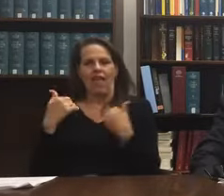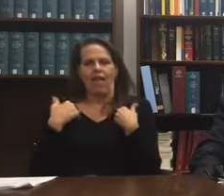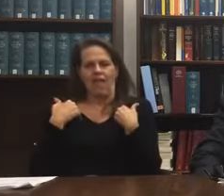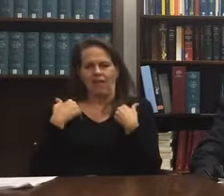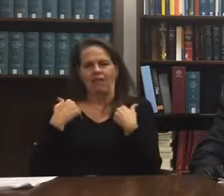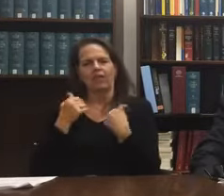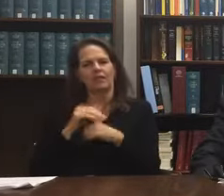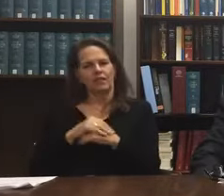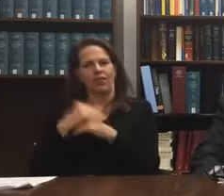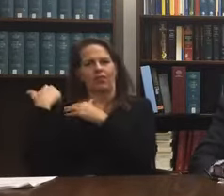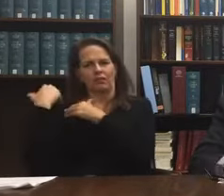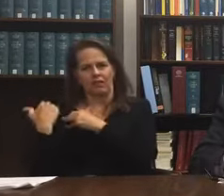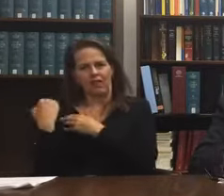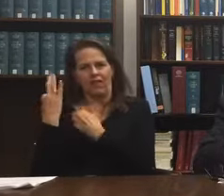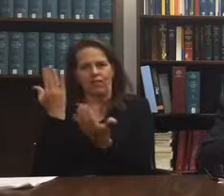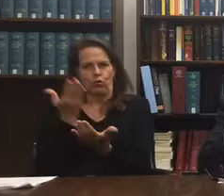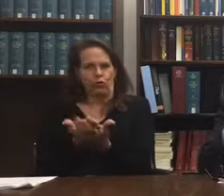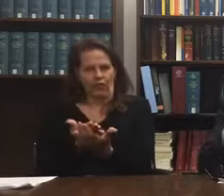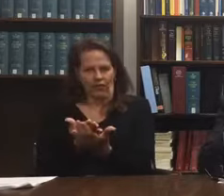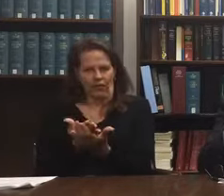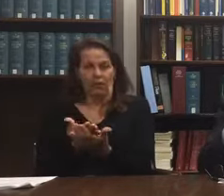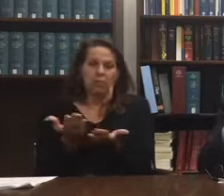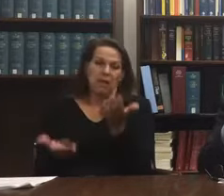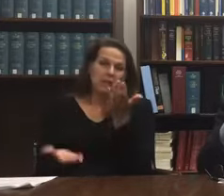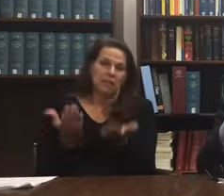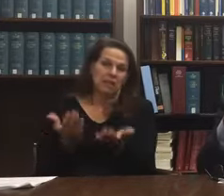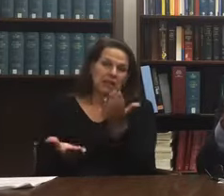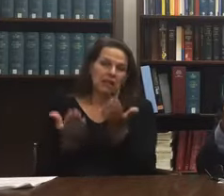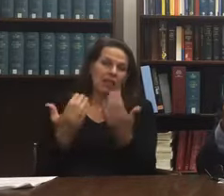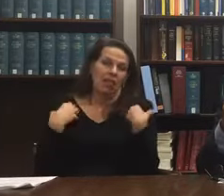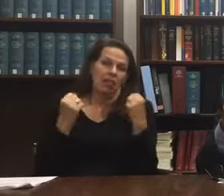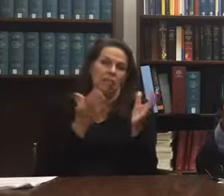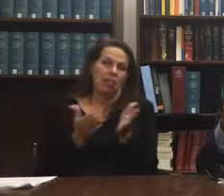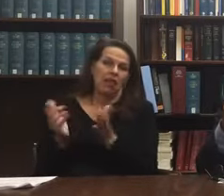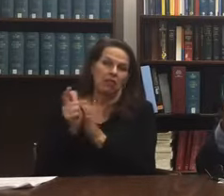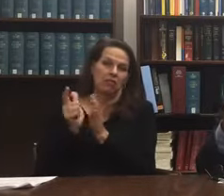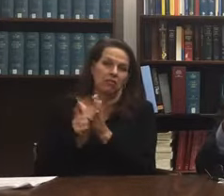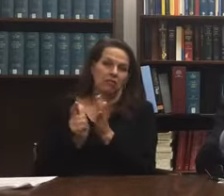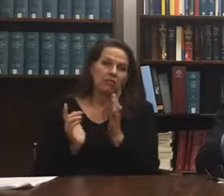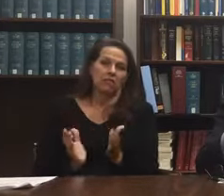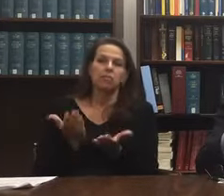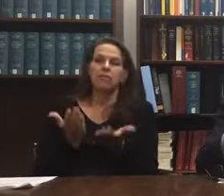correct it's possible that the health plan attorney will appear they don't